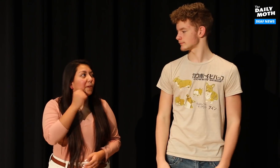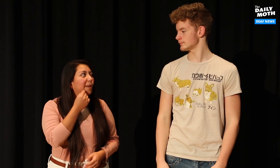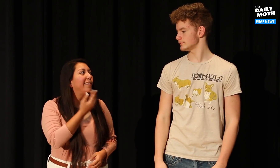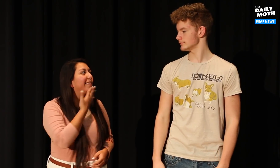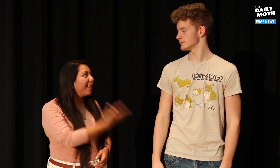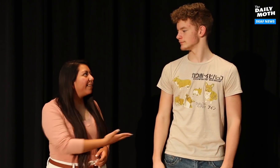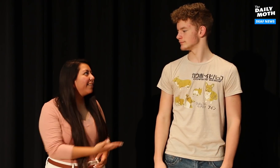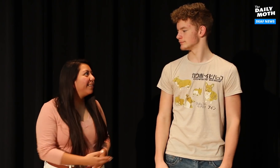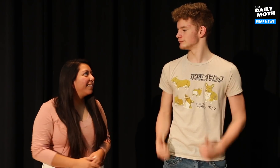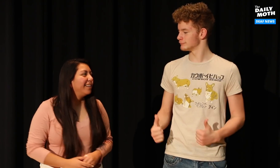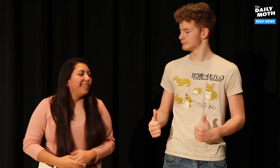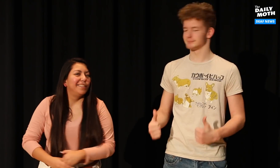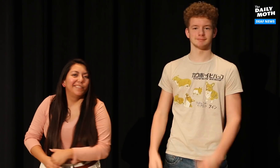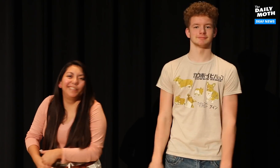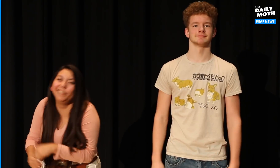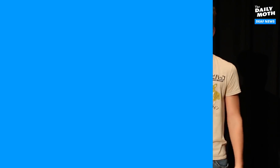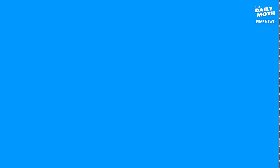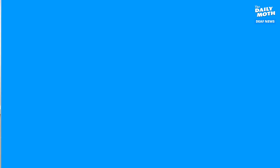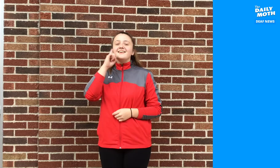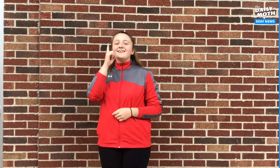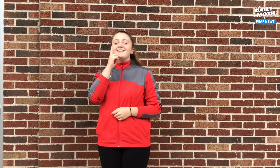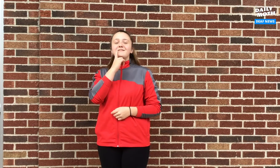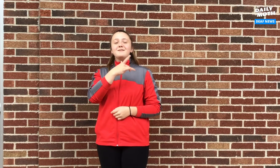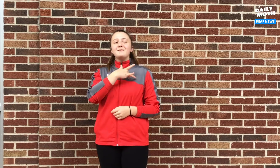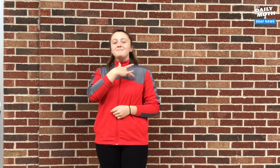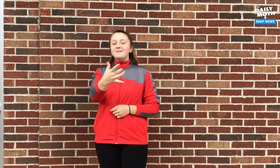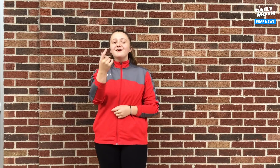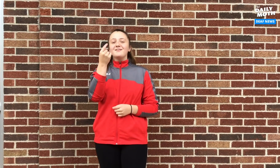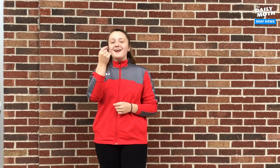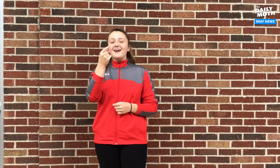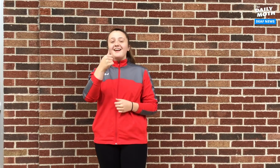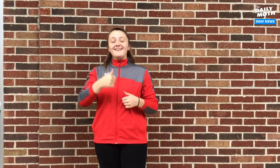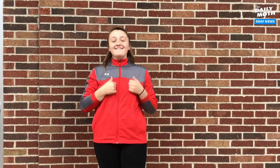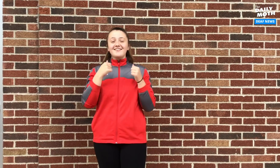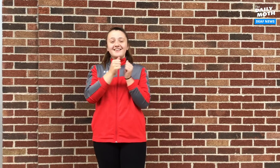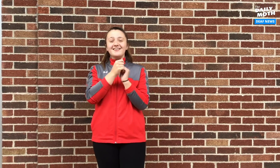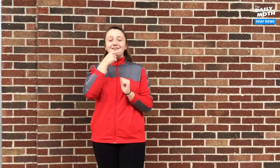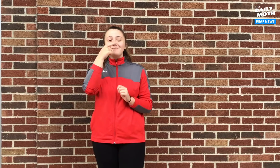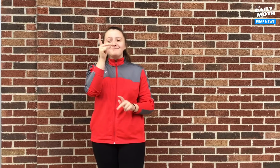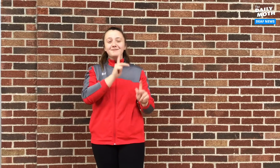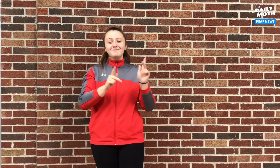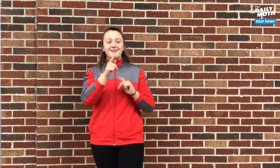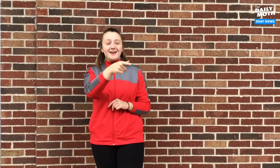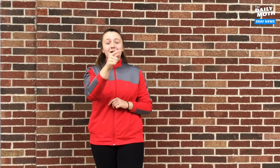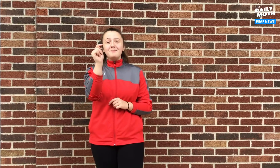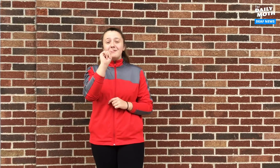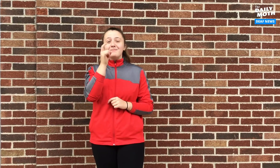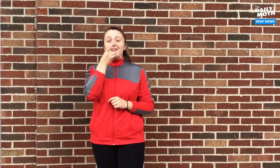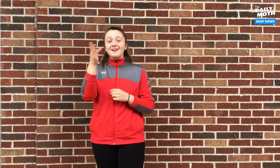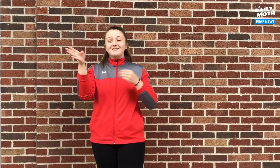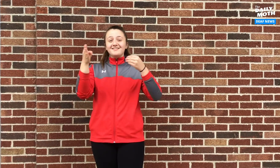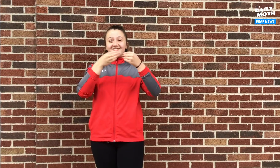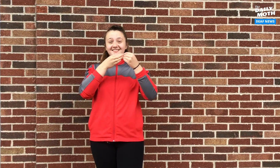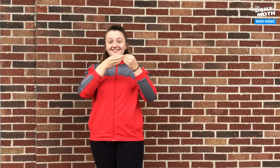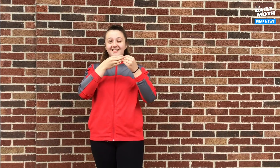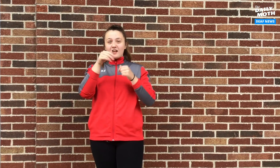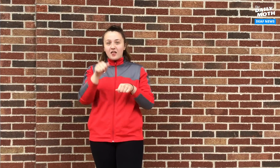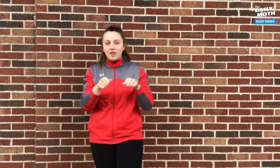Cool, thank you! Deaf Bing: when deaf people live with hearing people, and the bathroom door is closed,